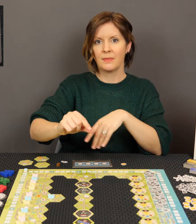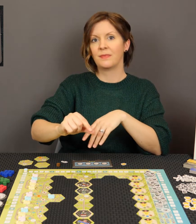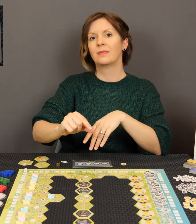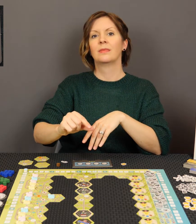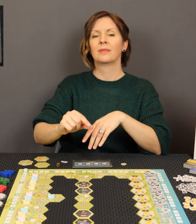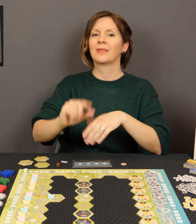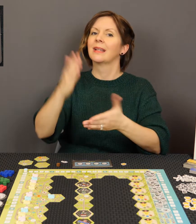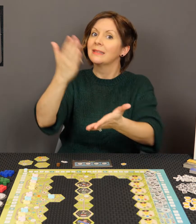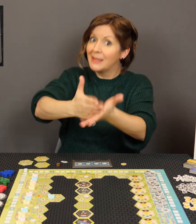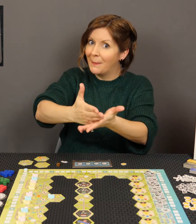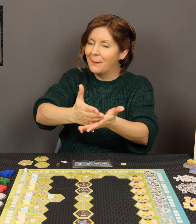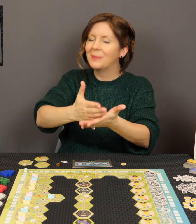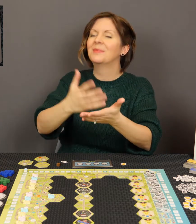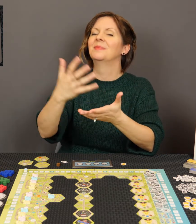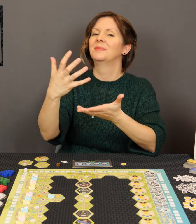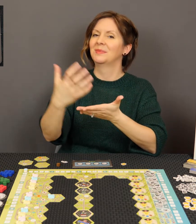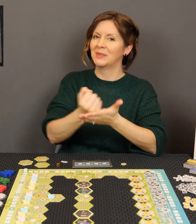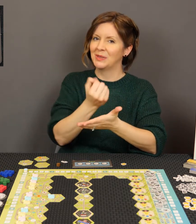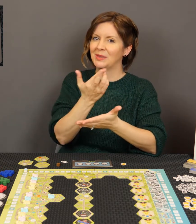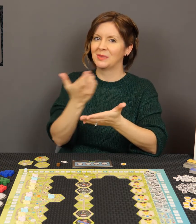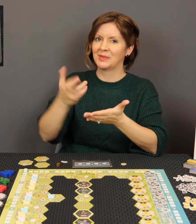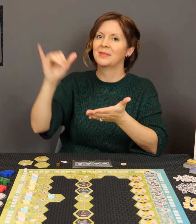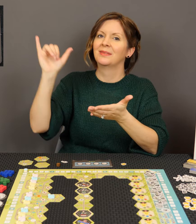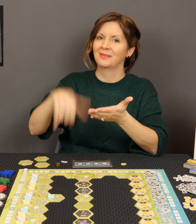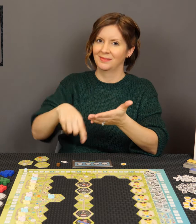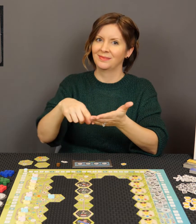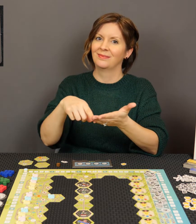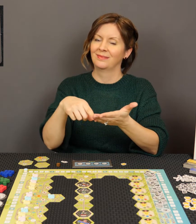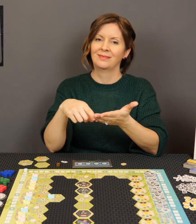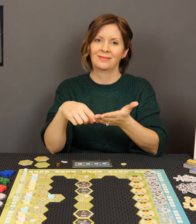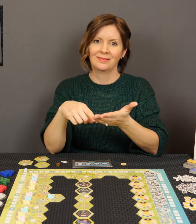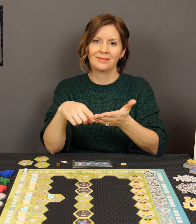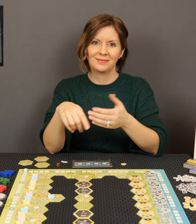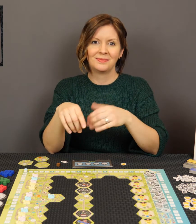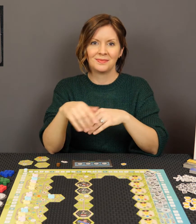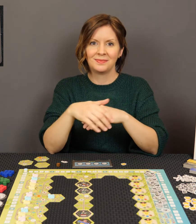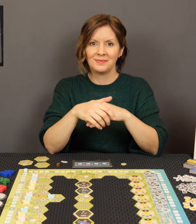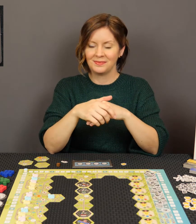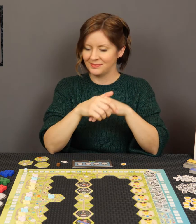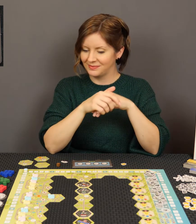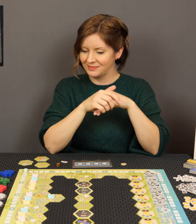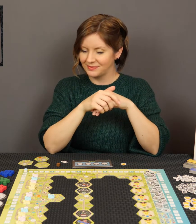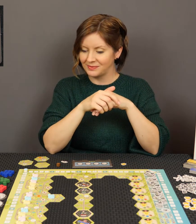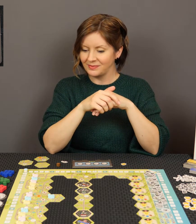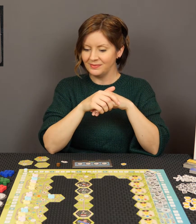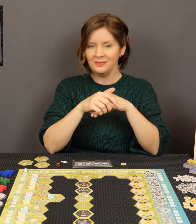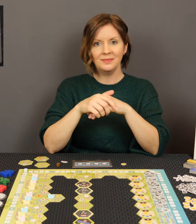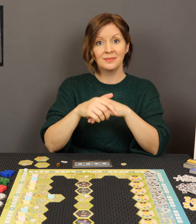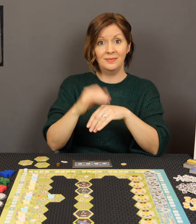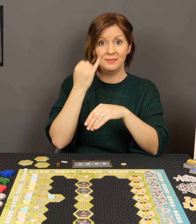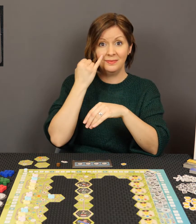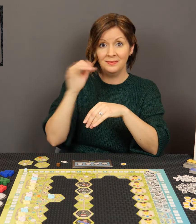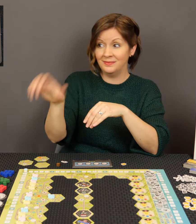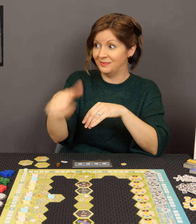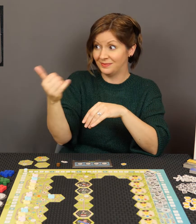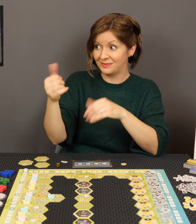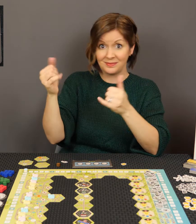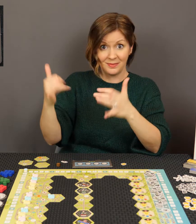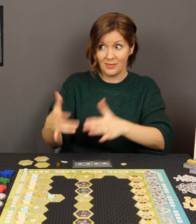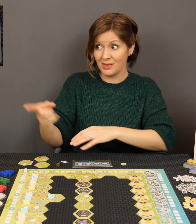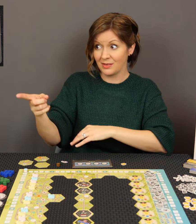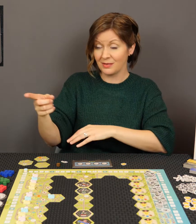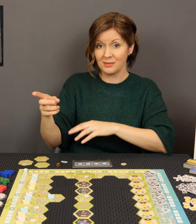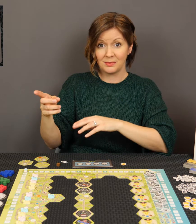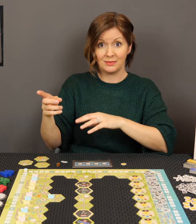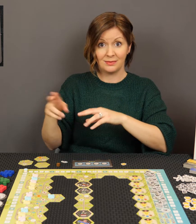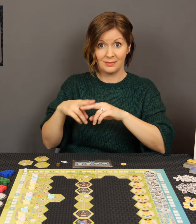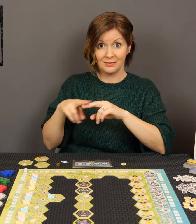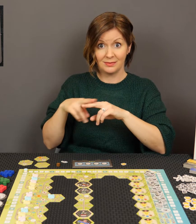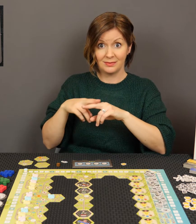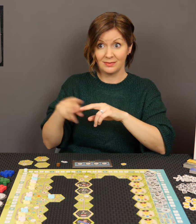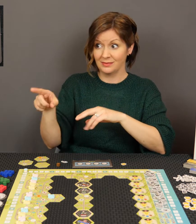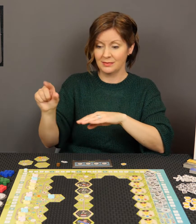It’s only when you stop that you earn a resource.